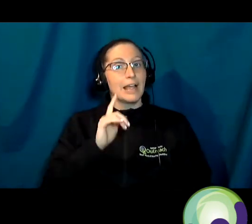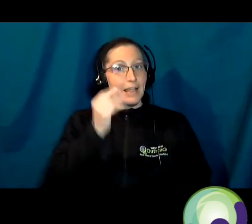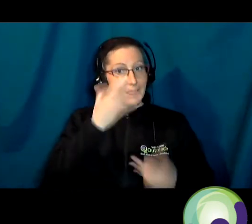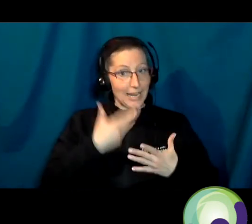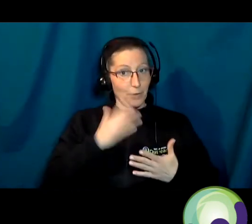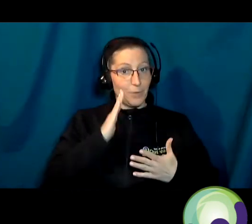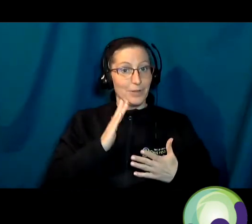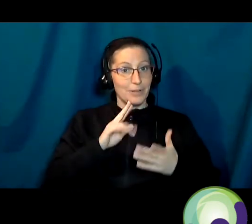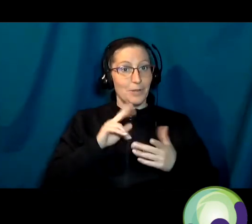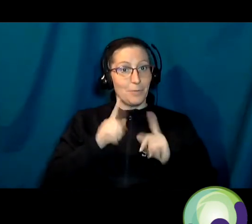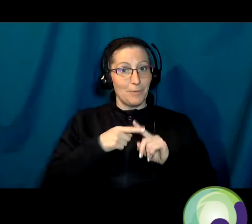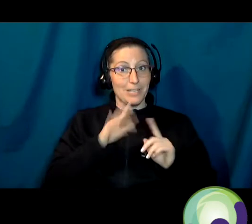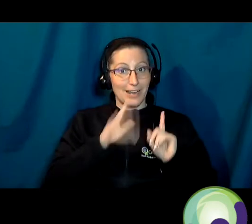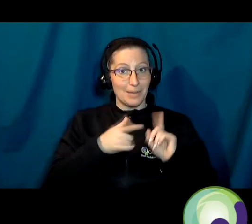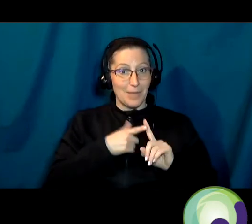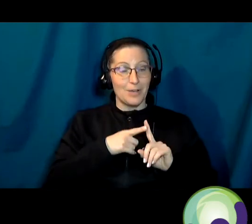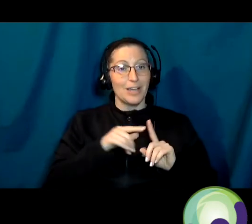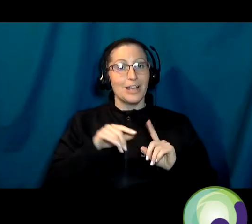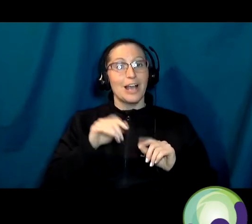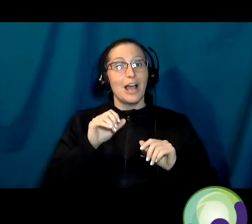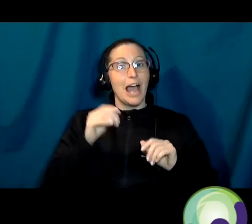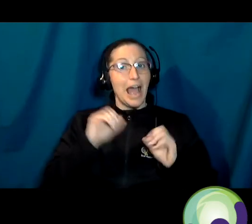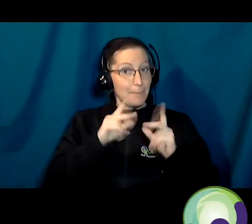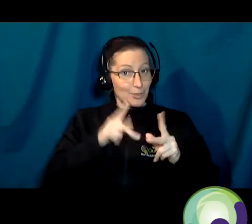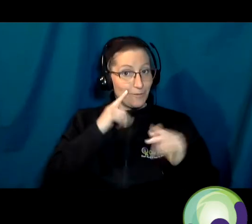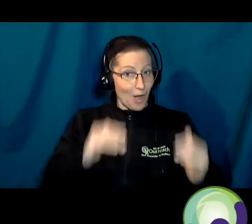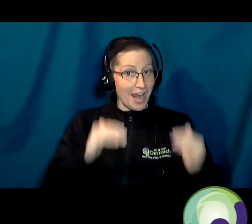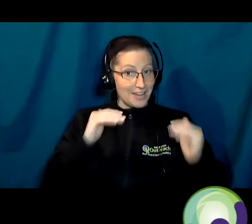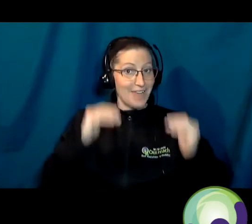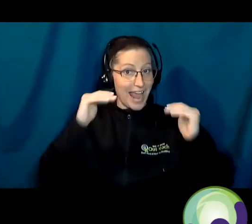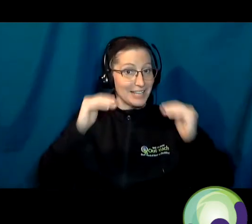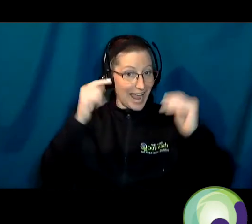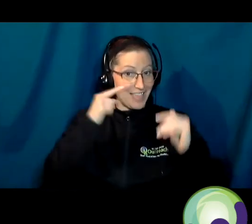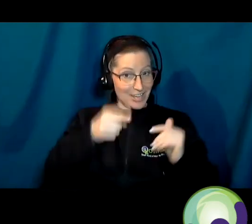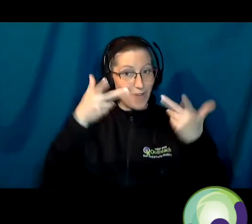question that asks if there is an opportunity for advancement, I think you already have sort of